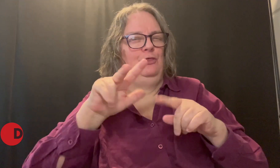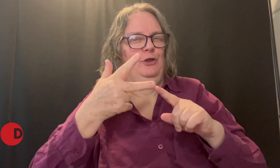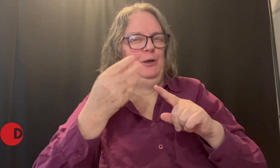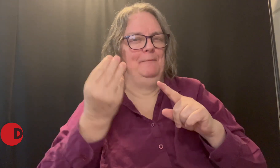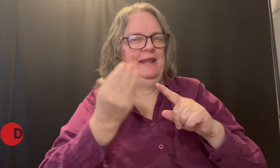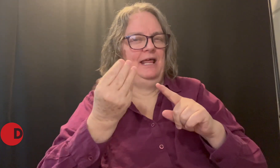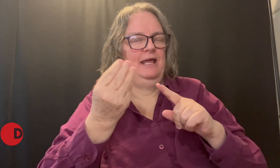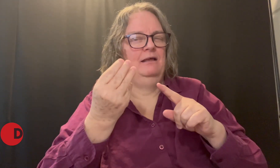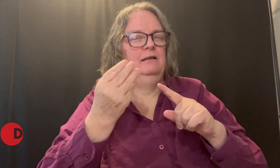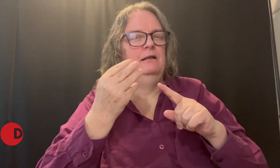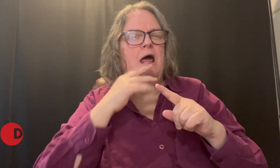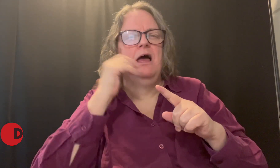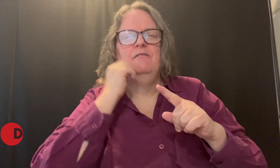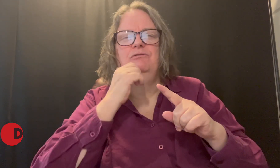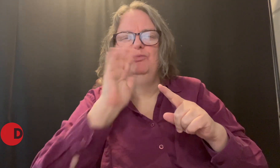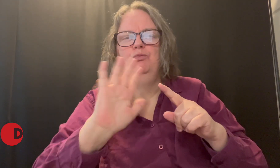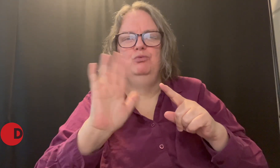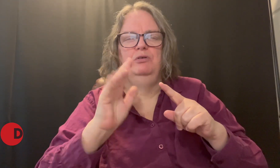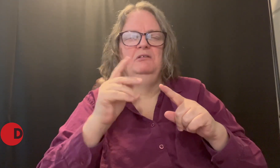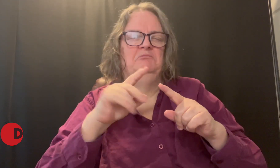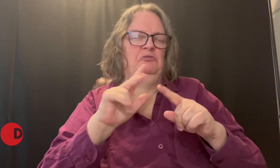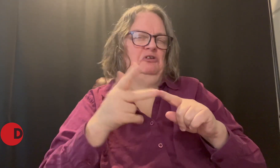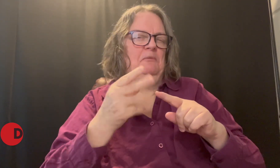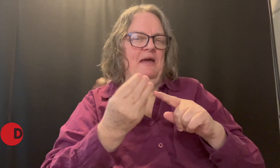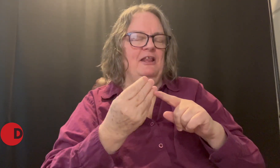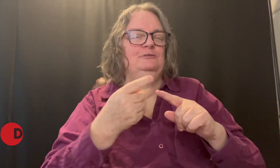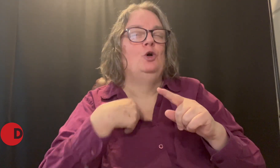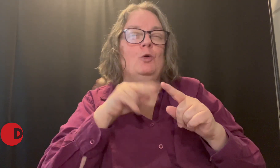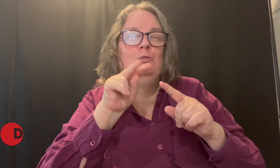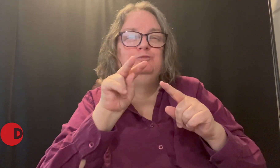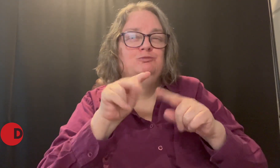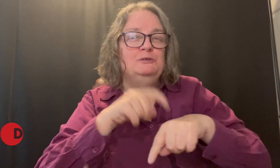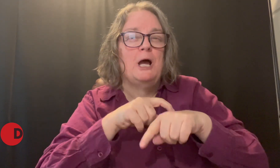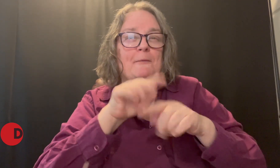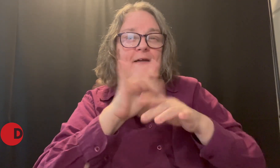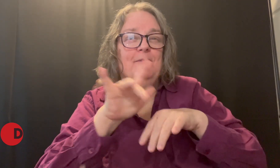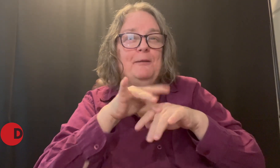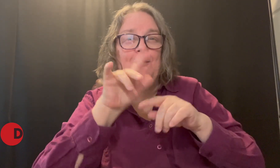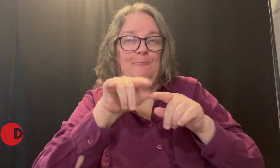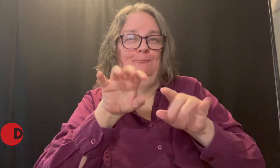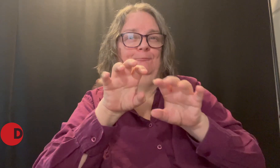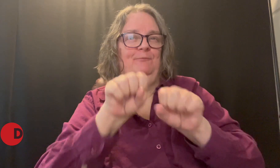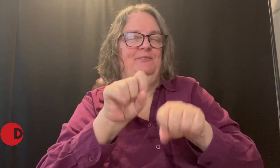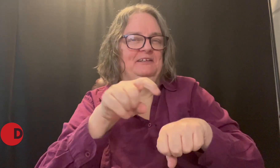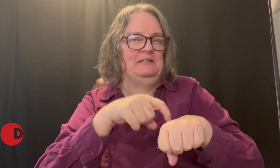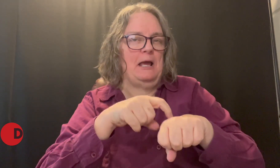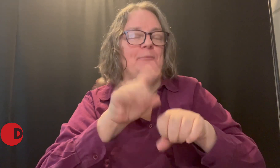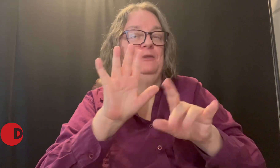I looked at the available time slots and confirmed a time.